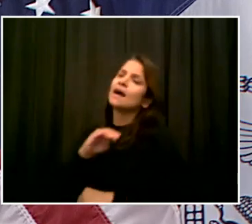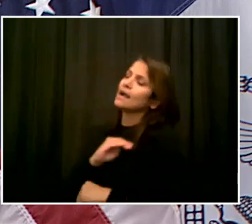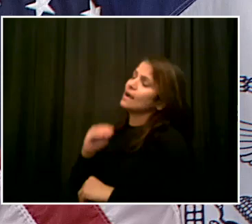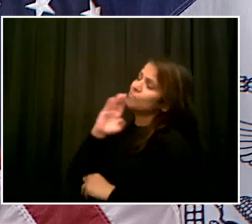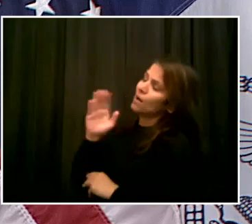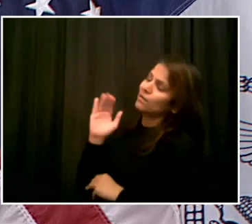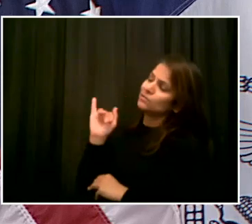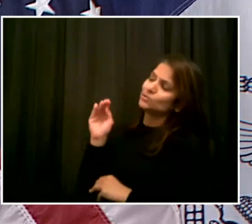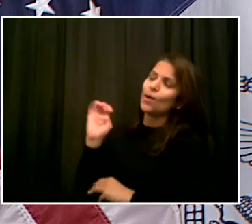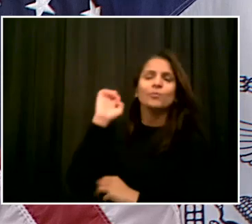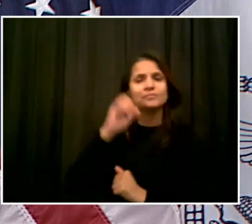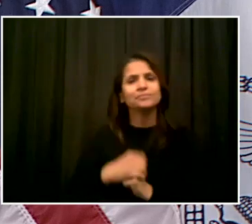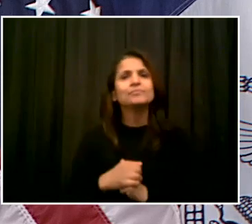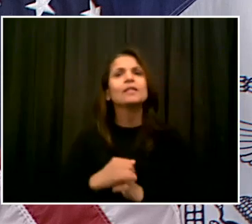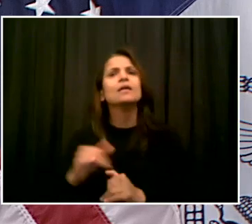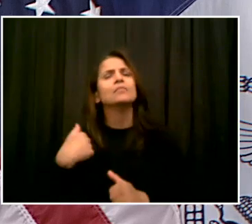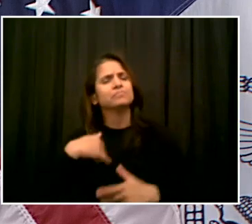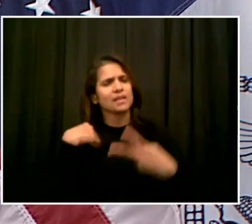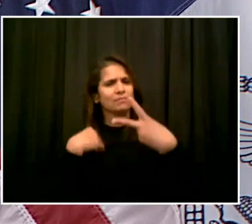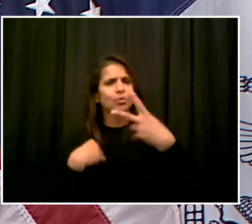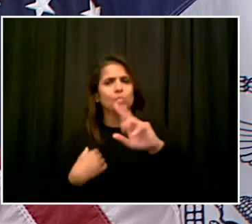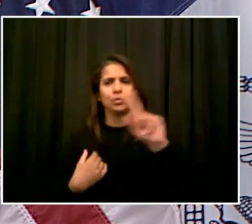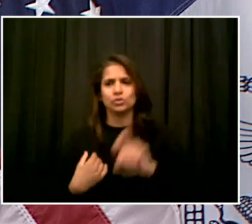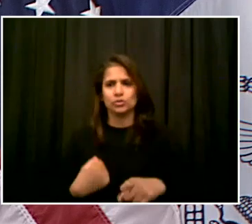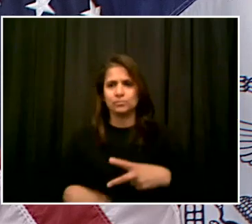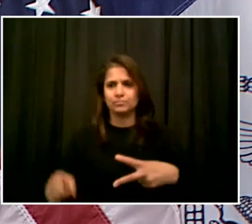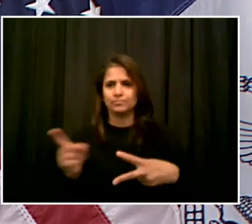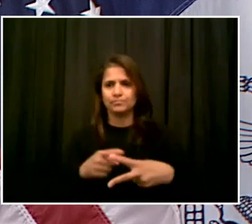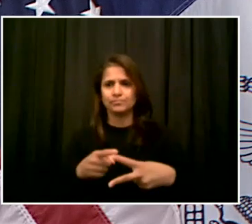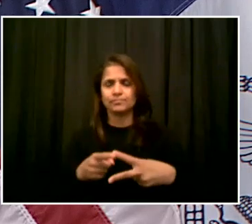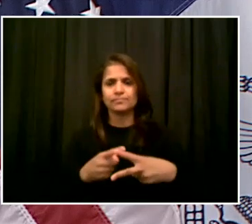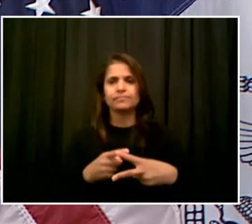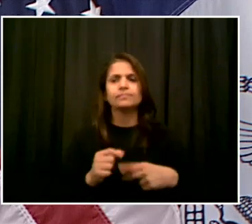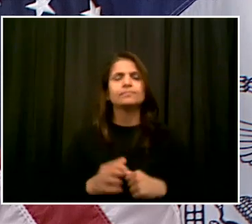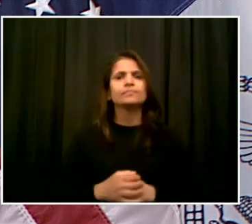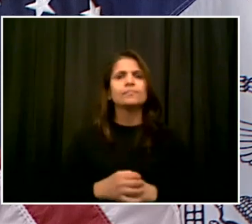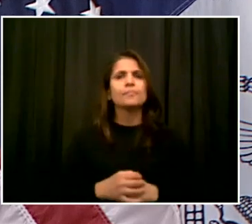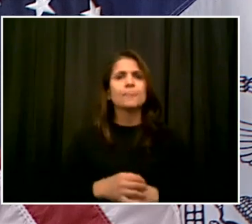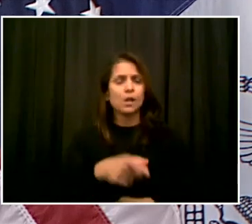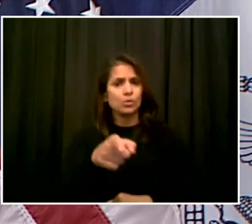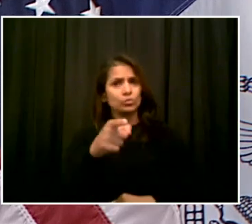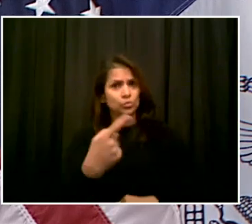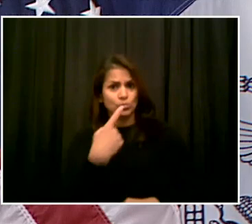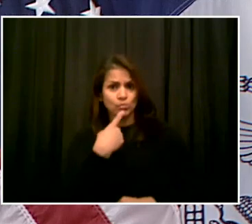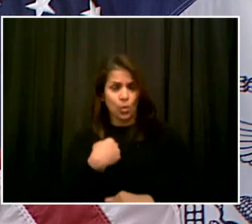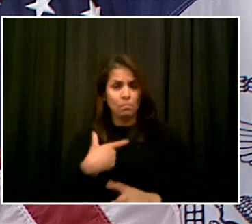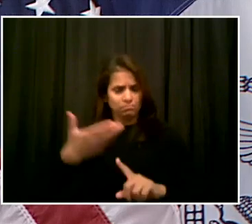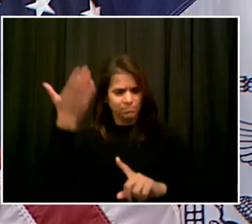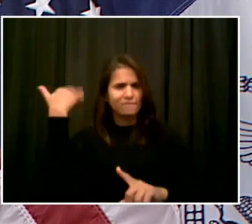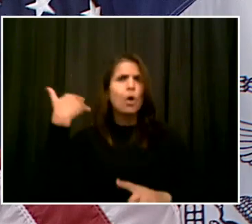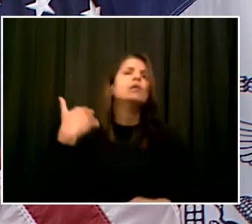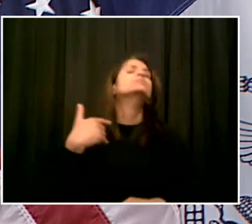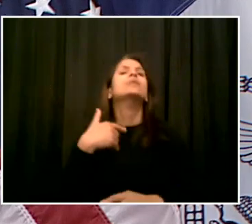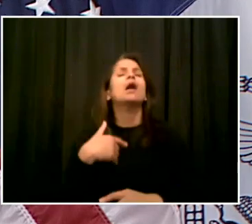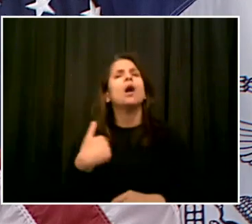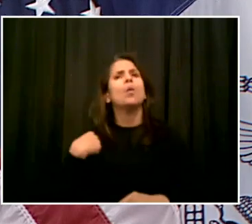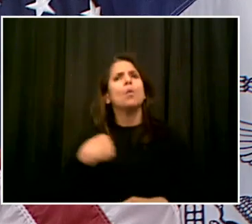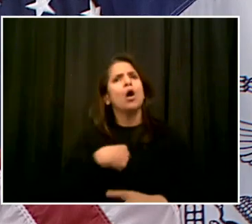HI MR. MAYOR. NOT TOO BAD AND I HAVE TWO QUESTIONS FOR YOU. YOU SAID EARLIER THAT THE